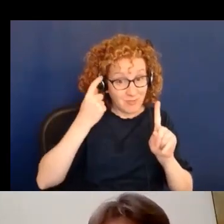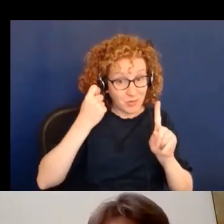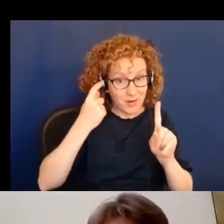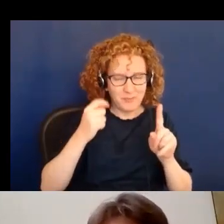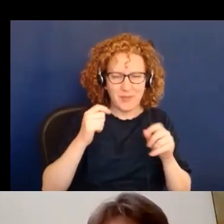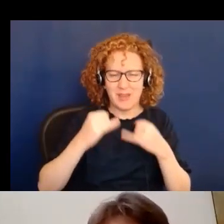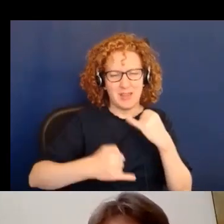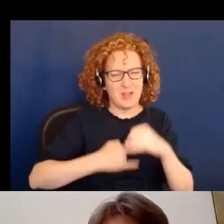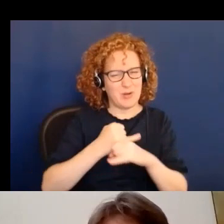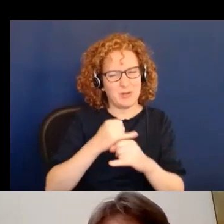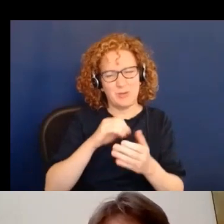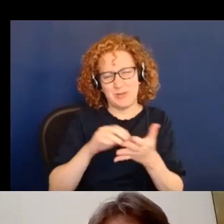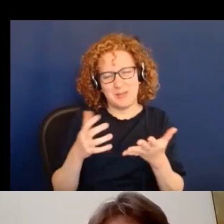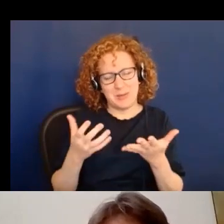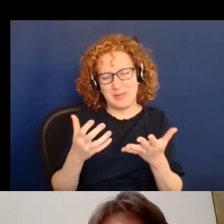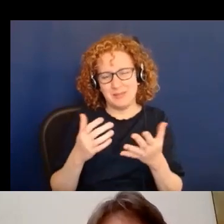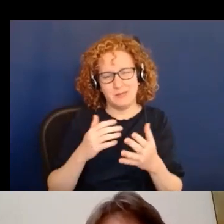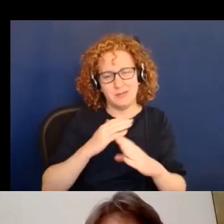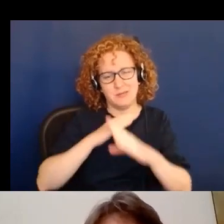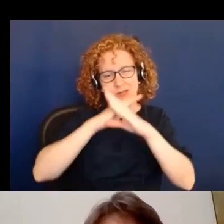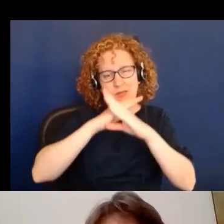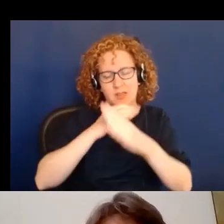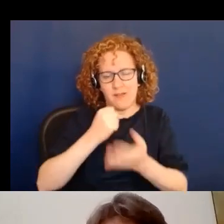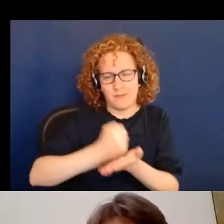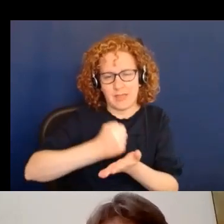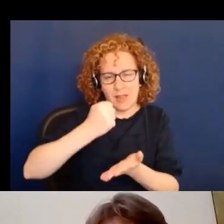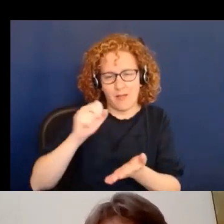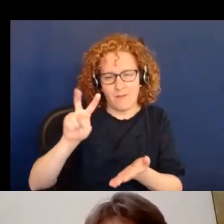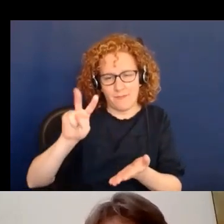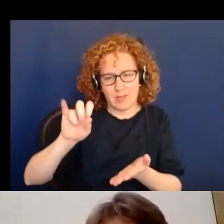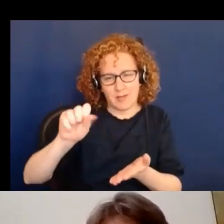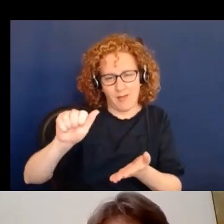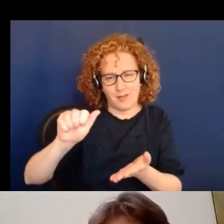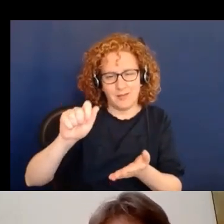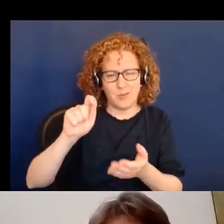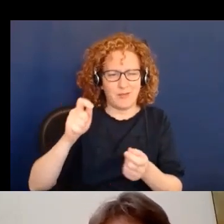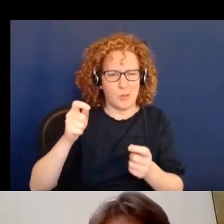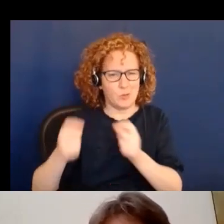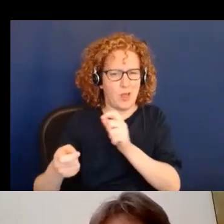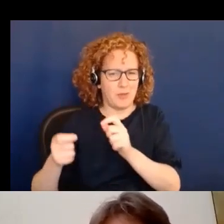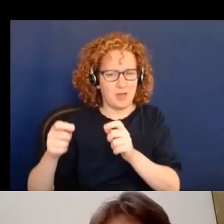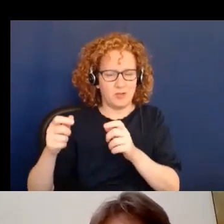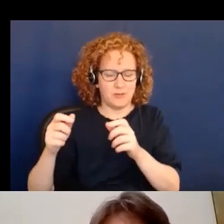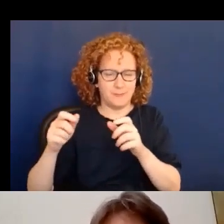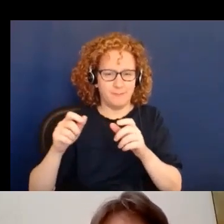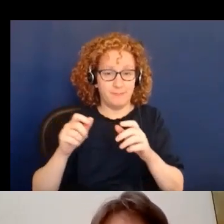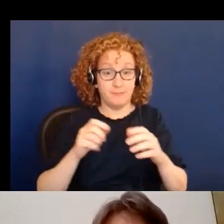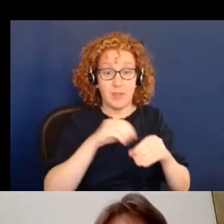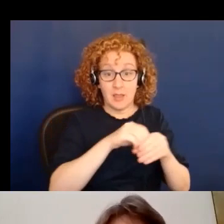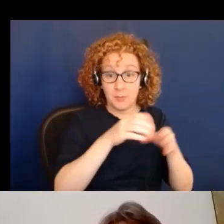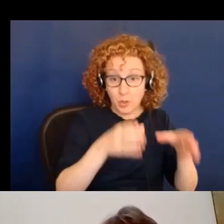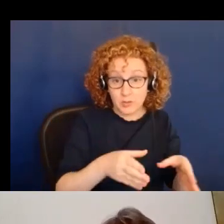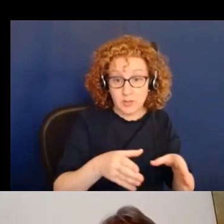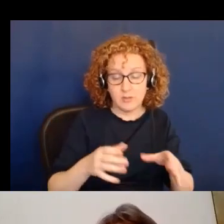get a visa so there will be some accommodation and teaching online for that we've had two